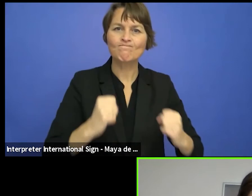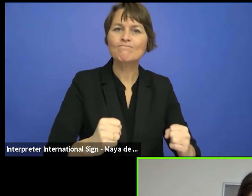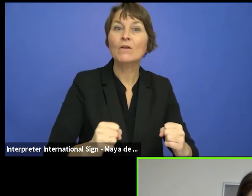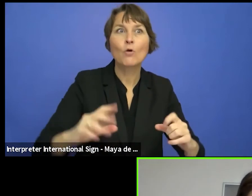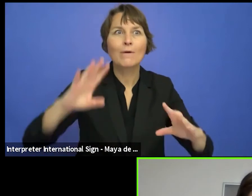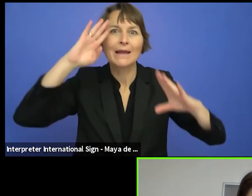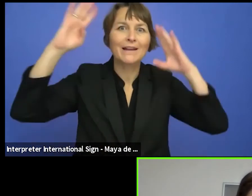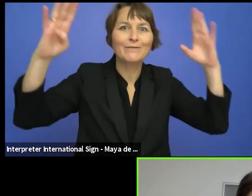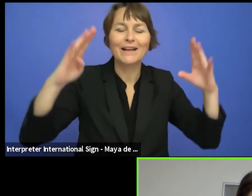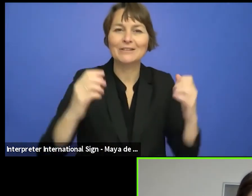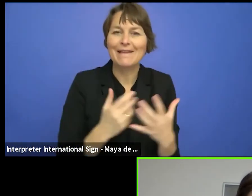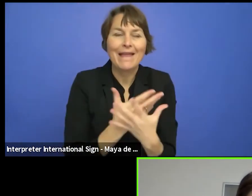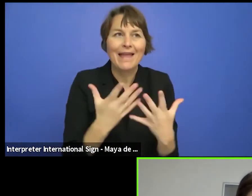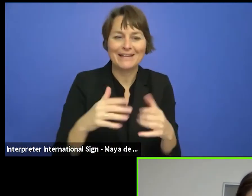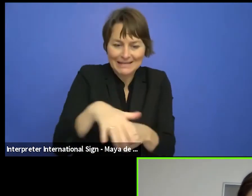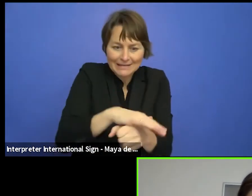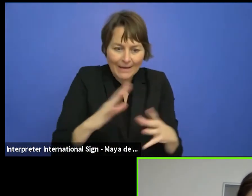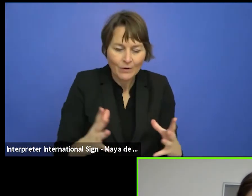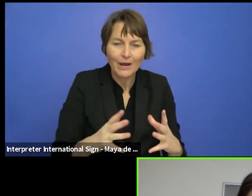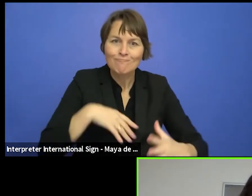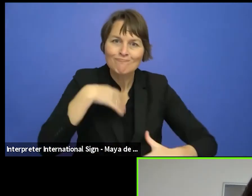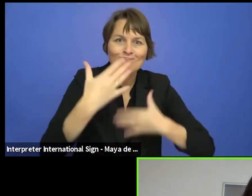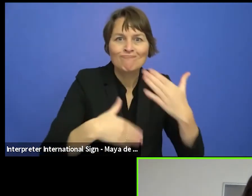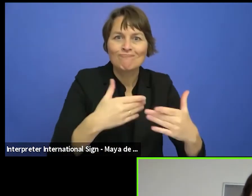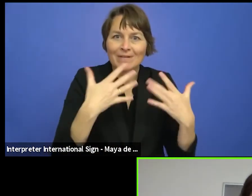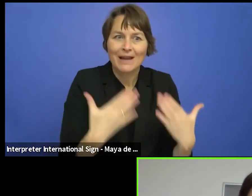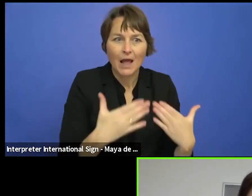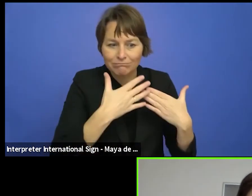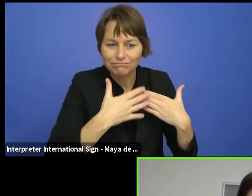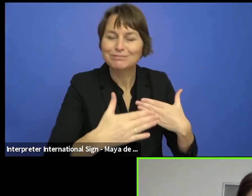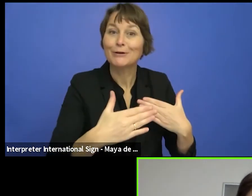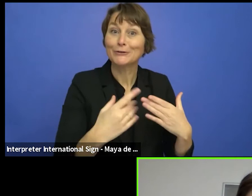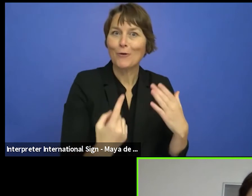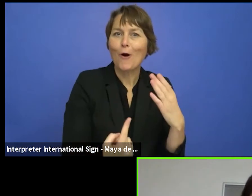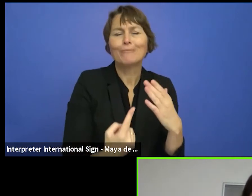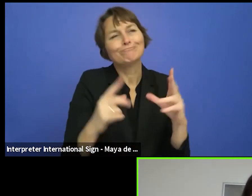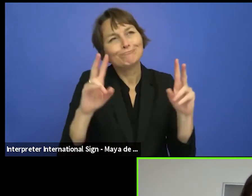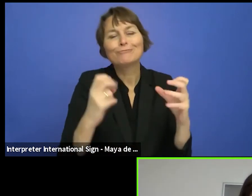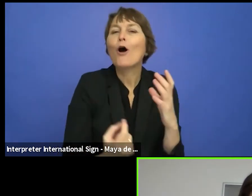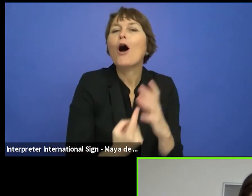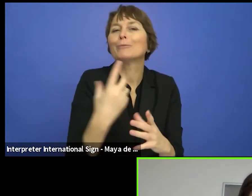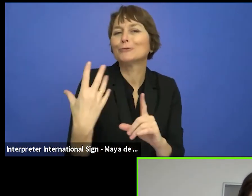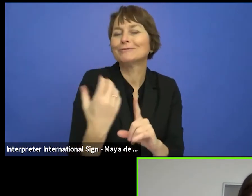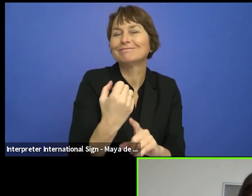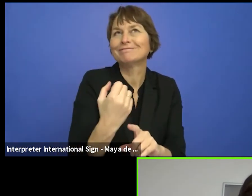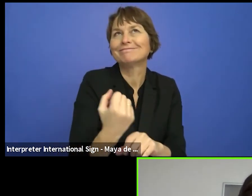help the sector to thrive in these opportunity times. That's my my message, thank you very much.